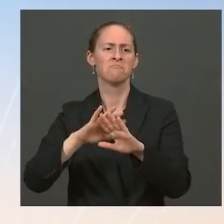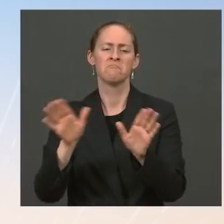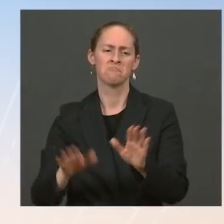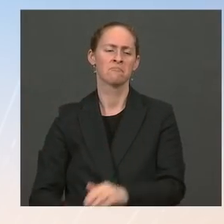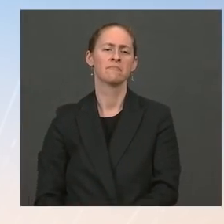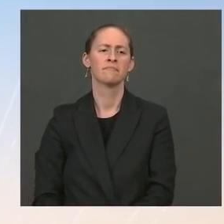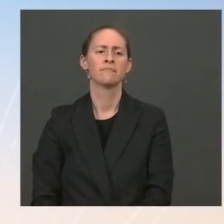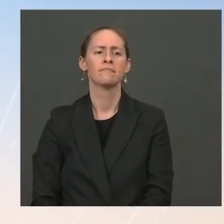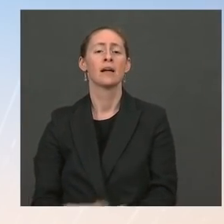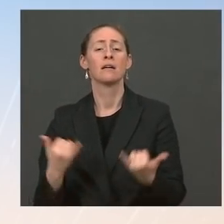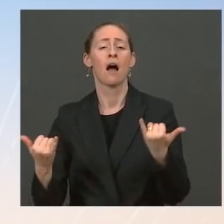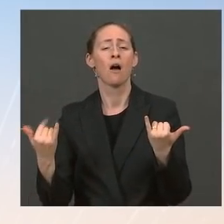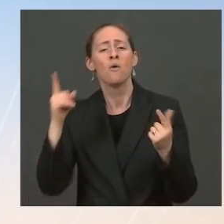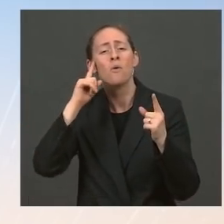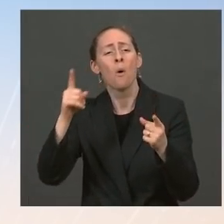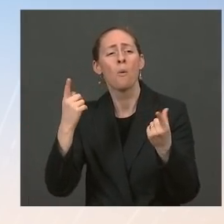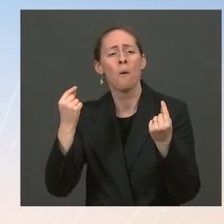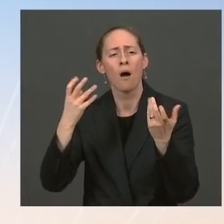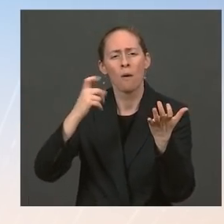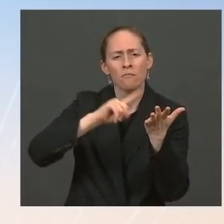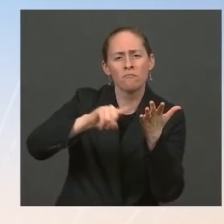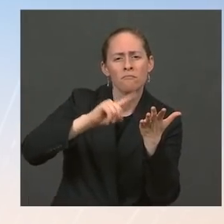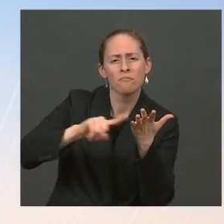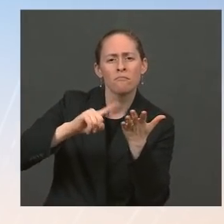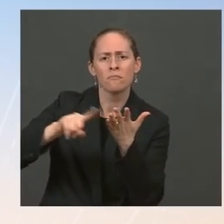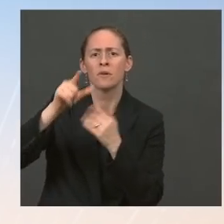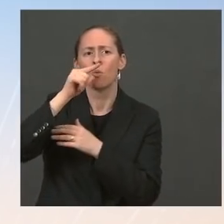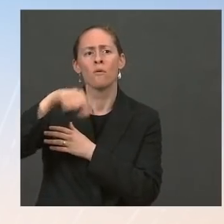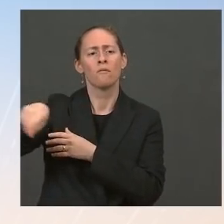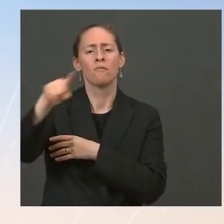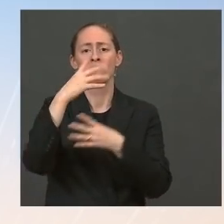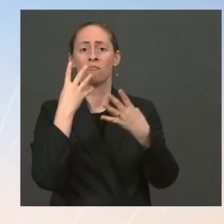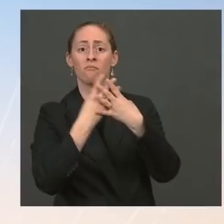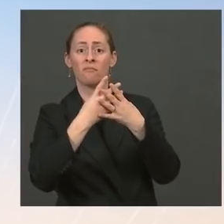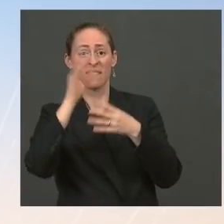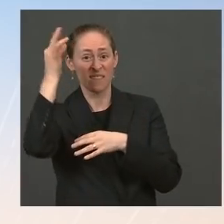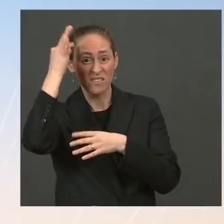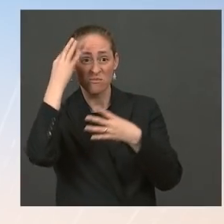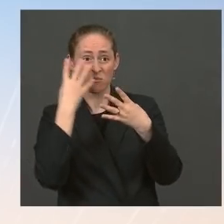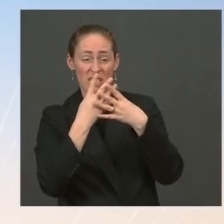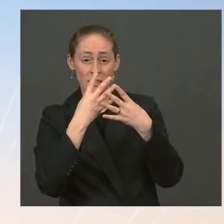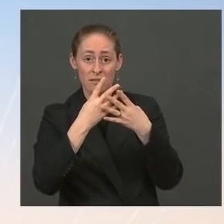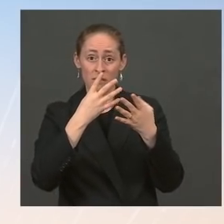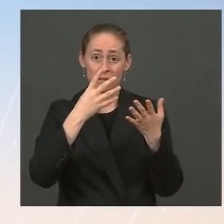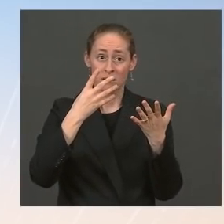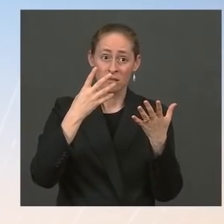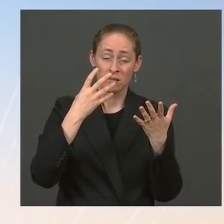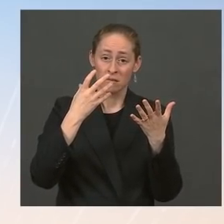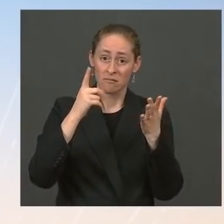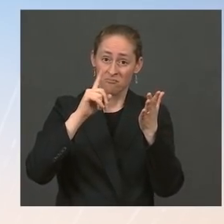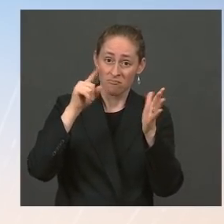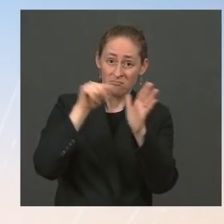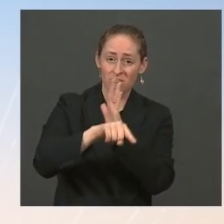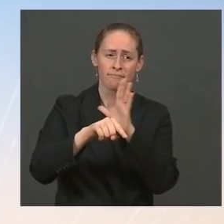and the President believes that is an important step forward. But this, as you know, was a state-level sentence --